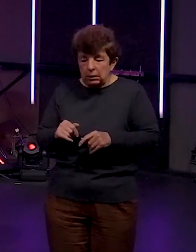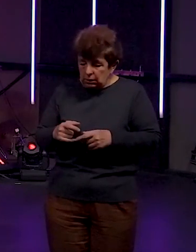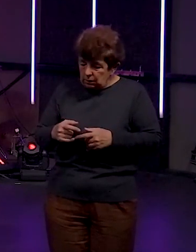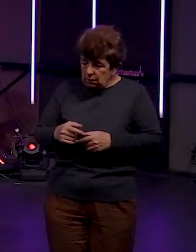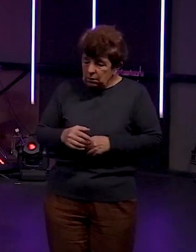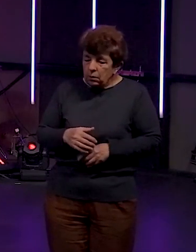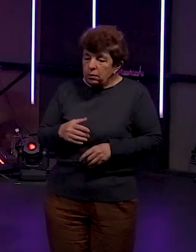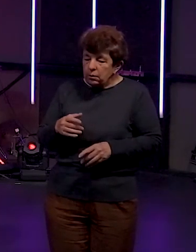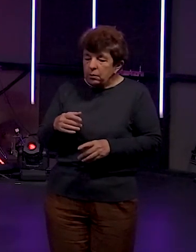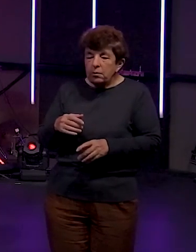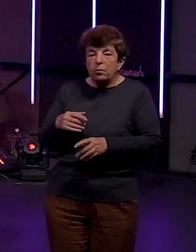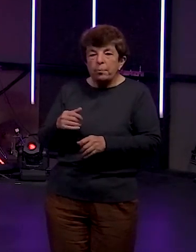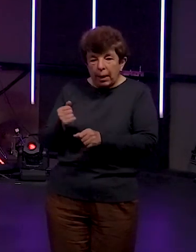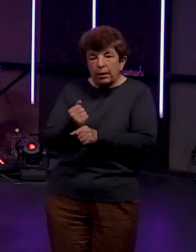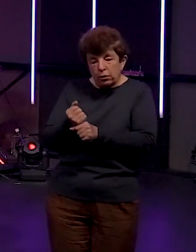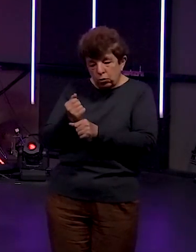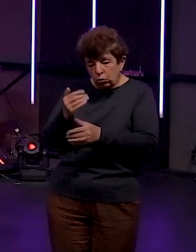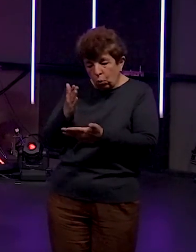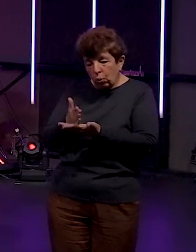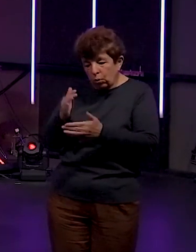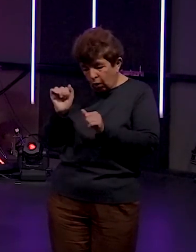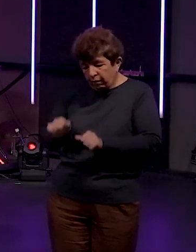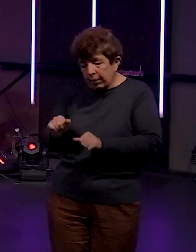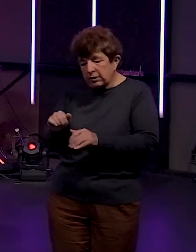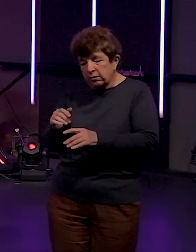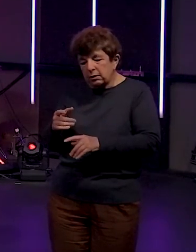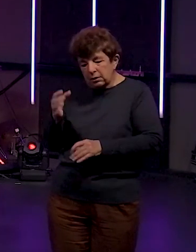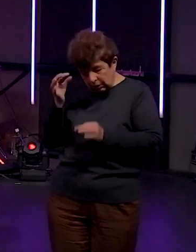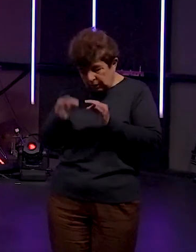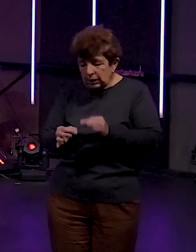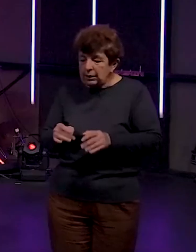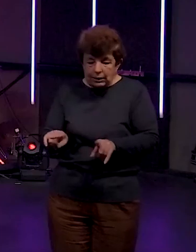have made. And so it is here with the psalmist this